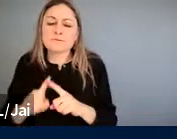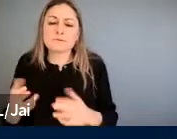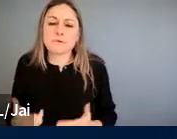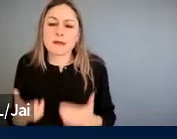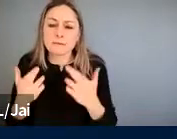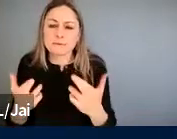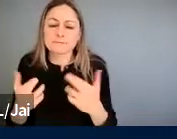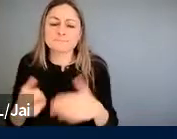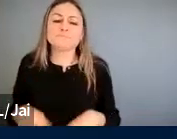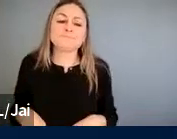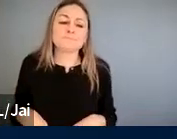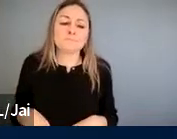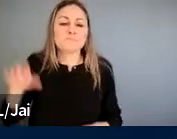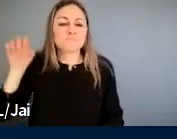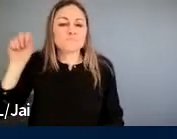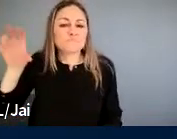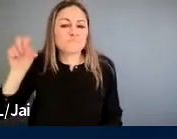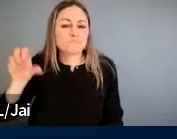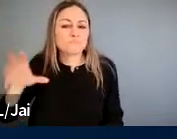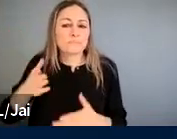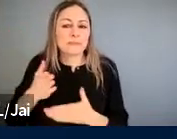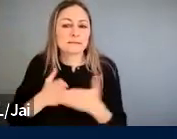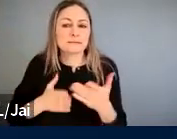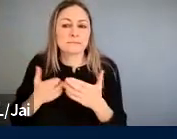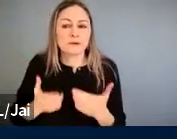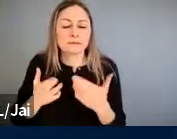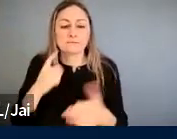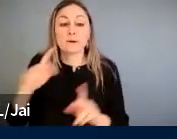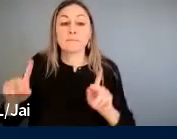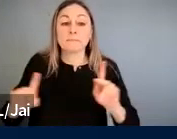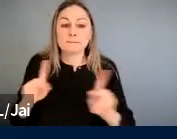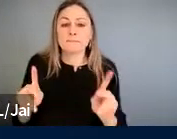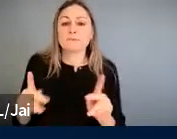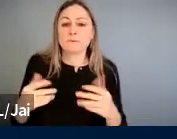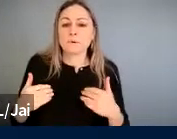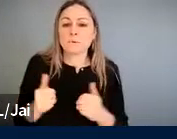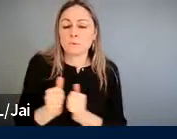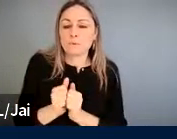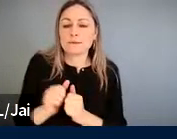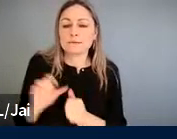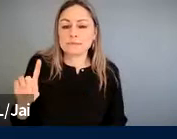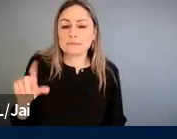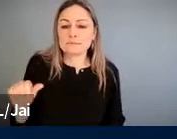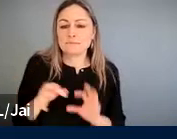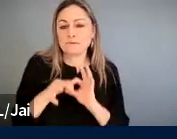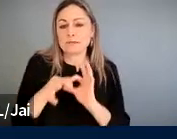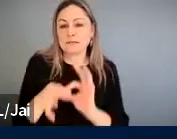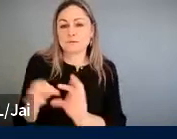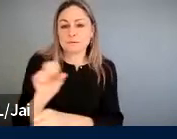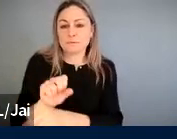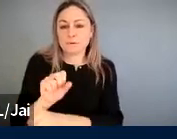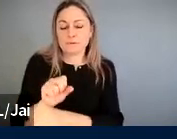with a couple of recommendations for people with disabilities related to employment. People with